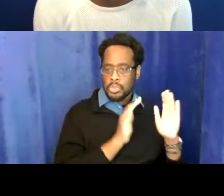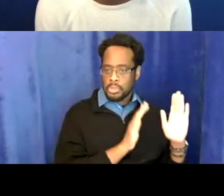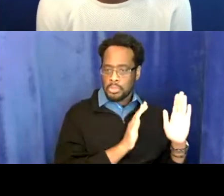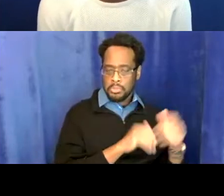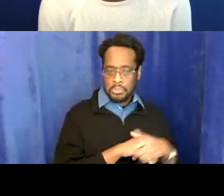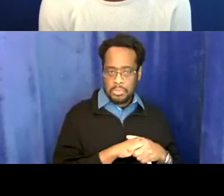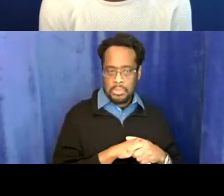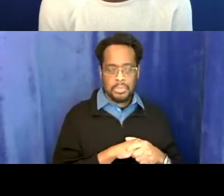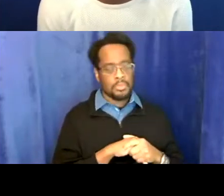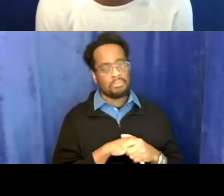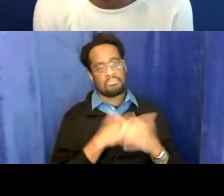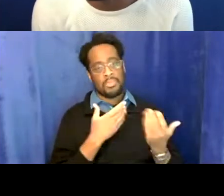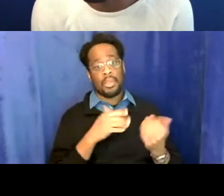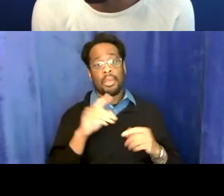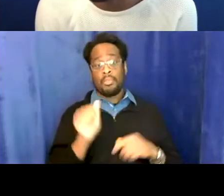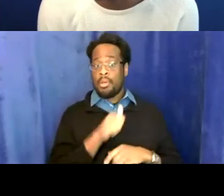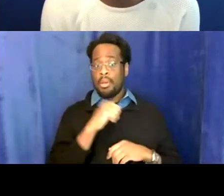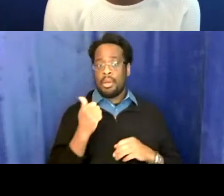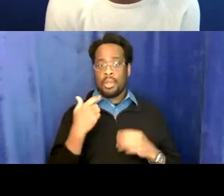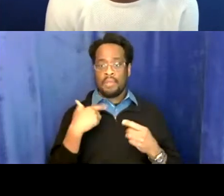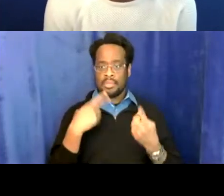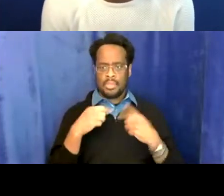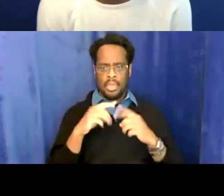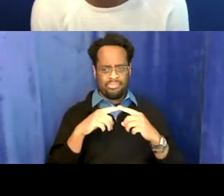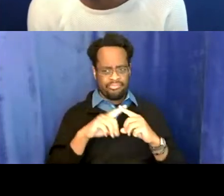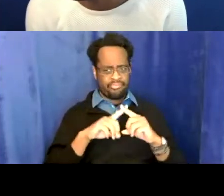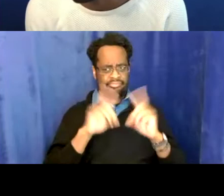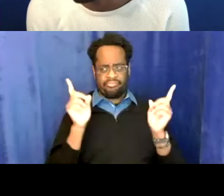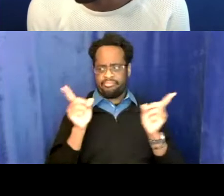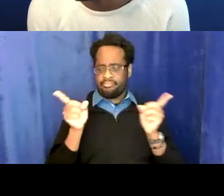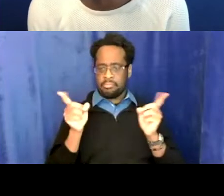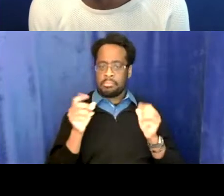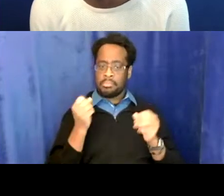so they flip the sign that way. That was an interesting observation. Another sign that